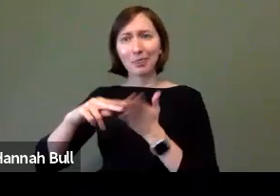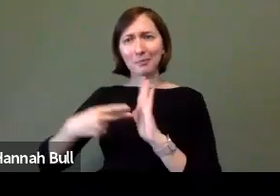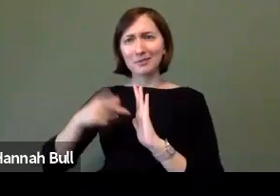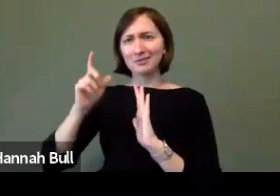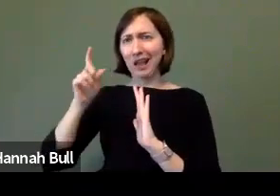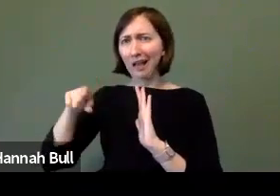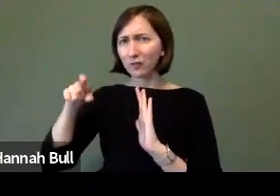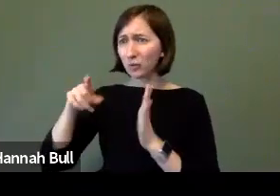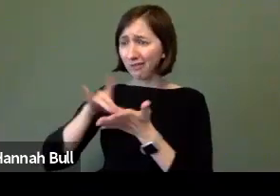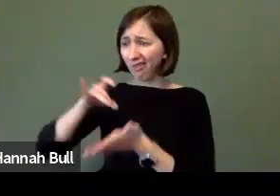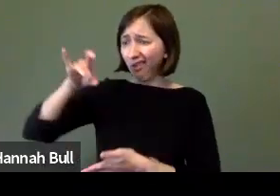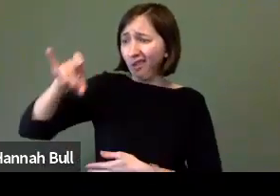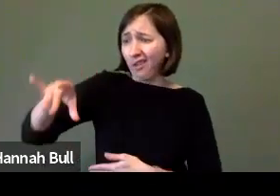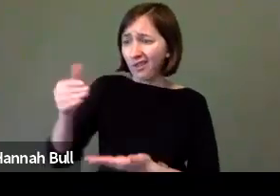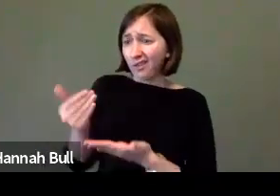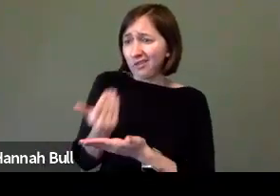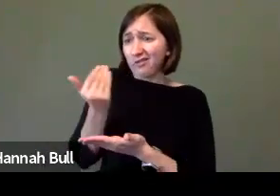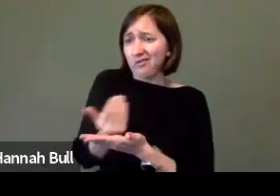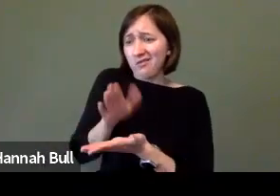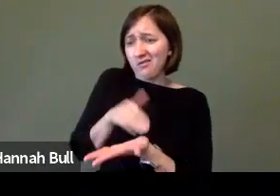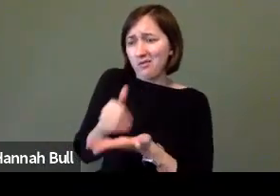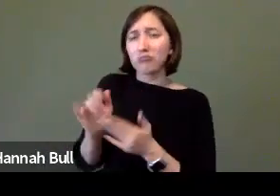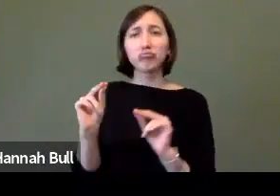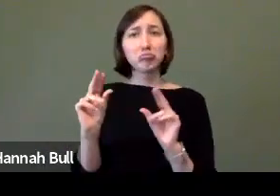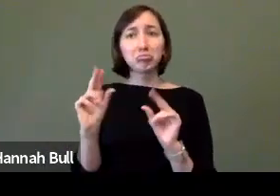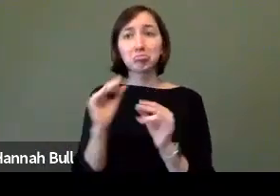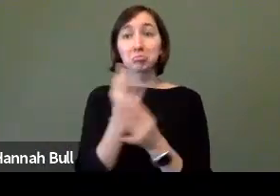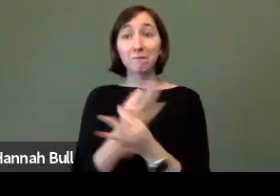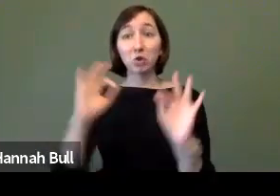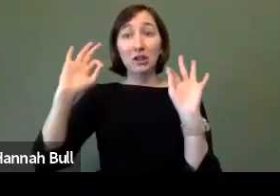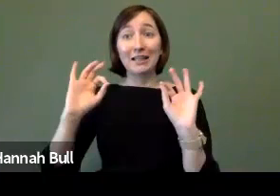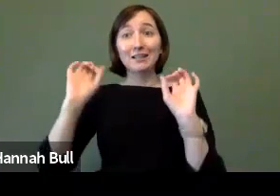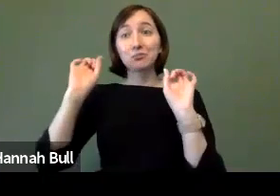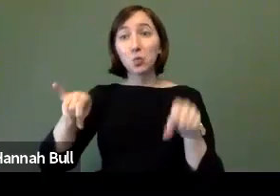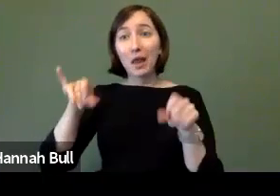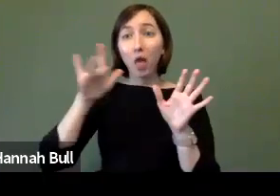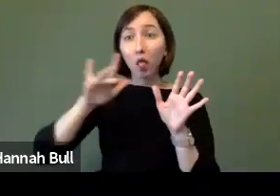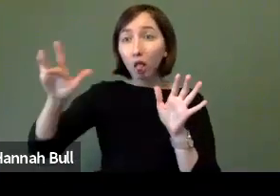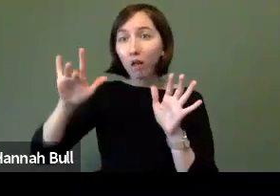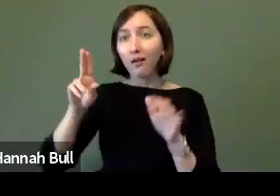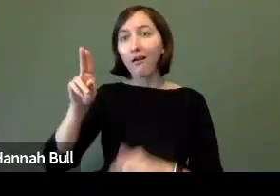and you get all the positive effects of drawing.